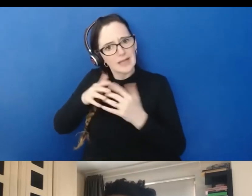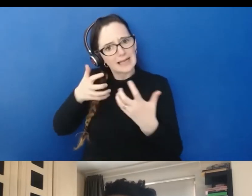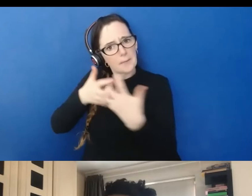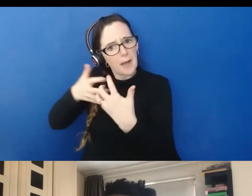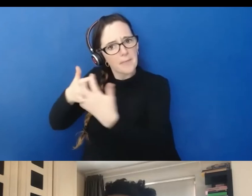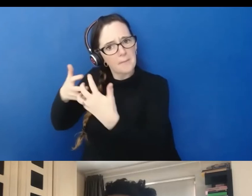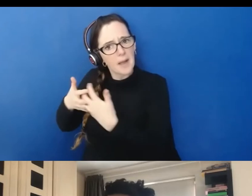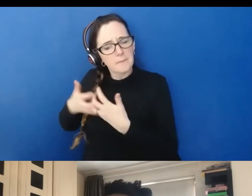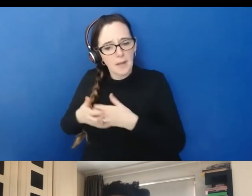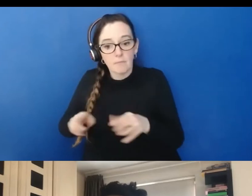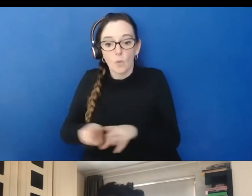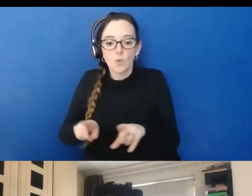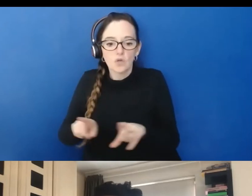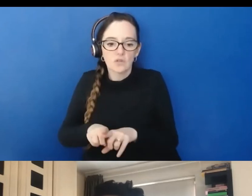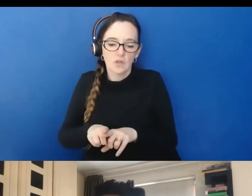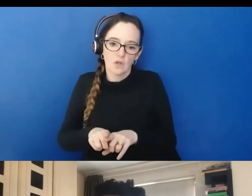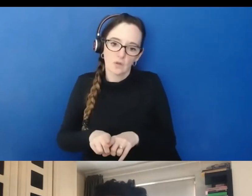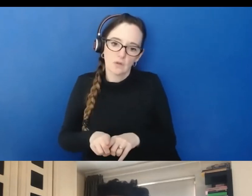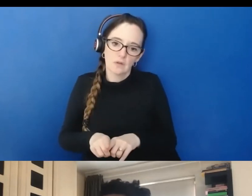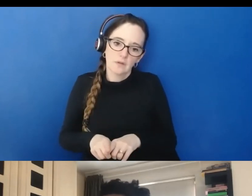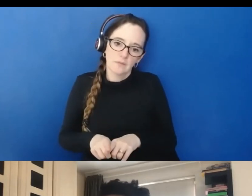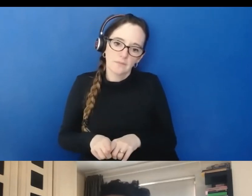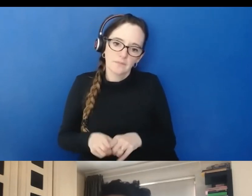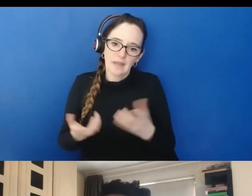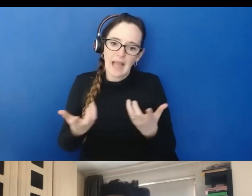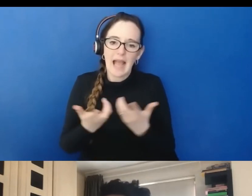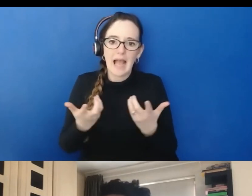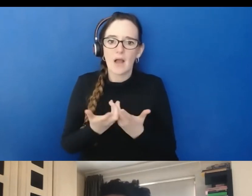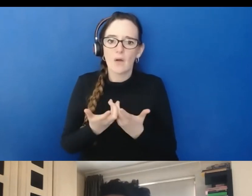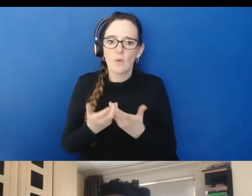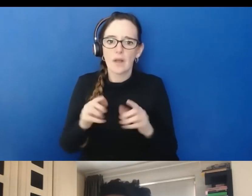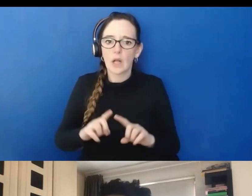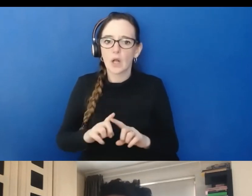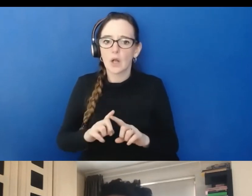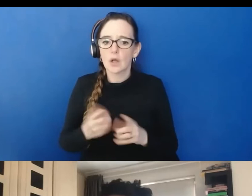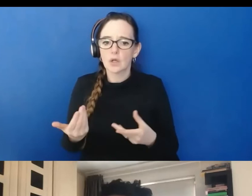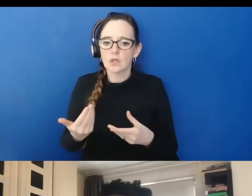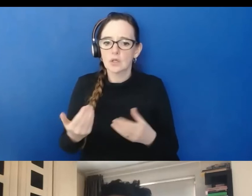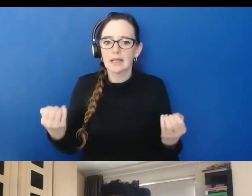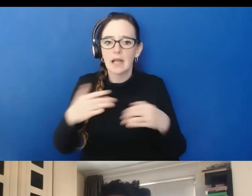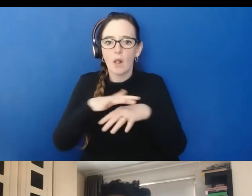things that real and opposite from this conversation. How we integrate sign language, how we integrate